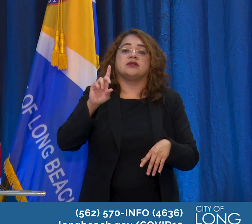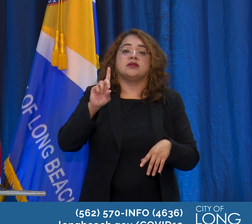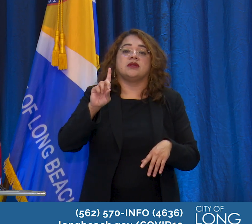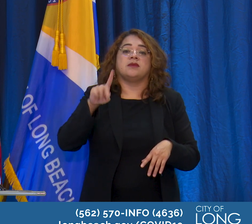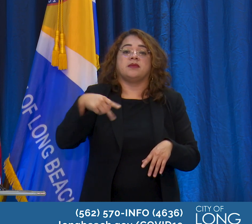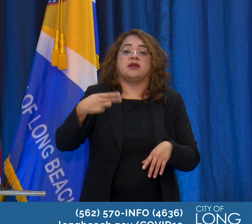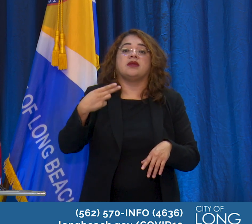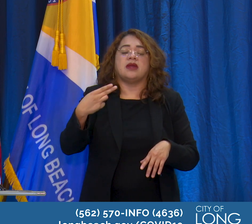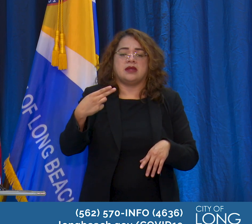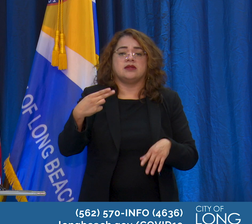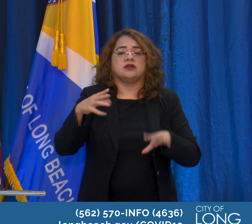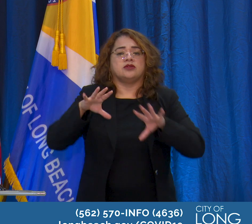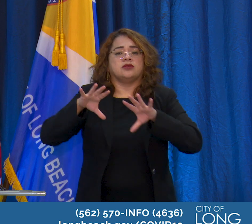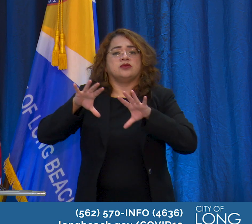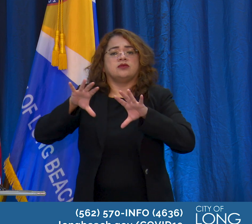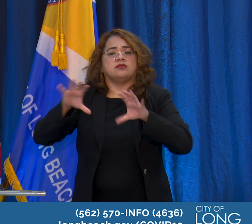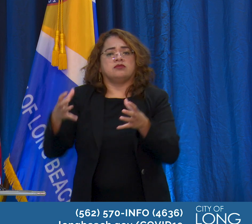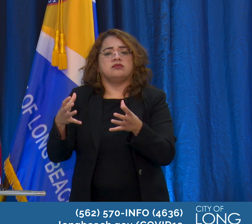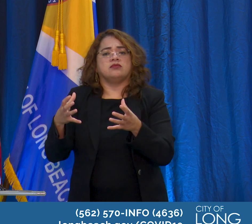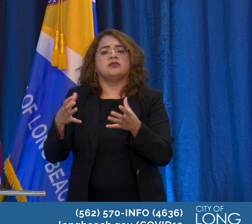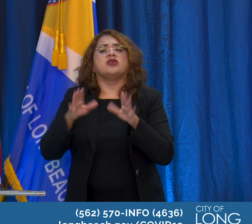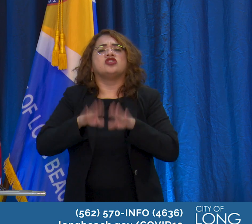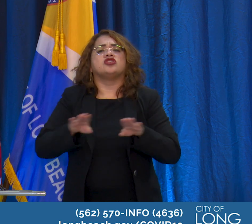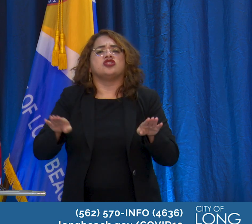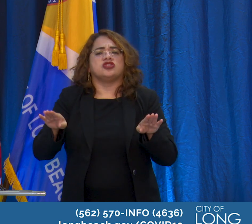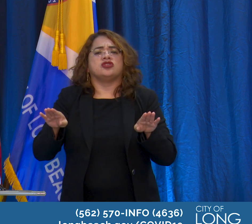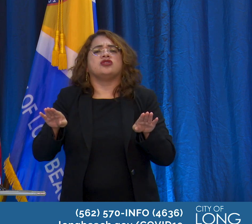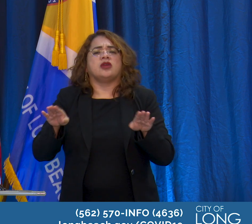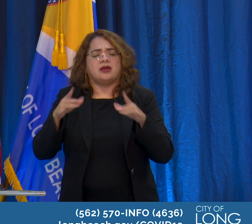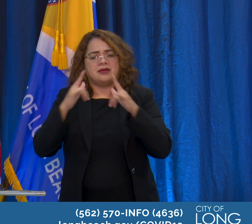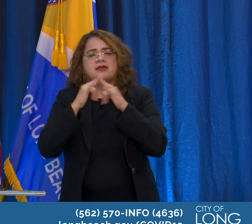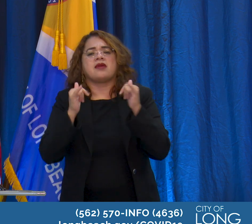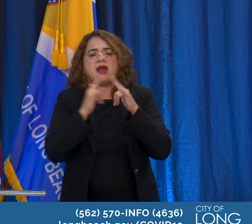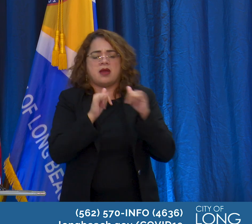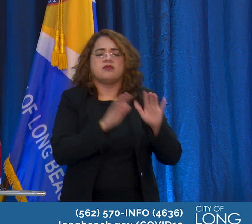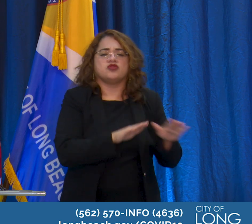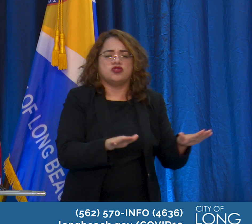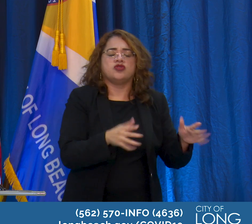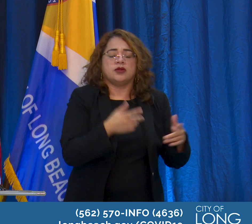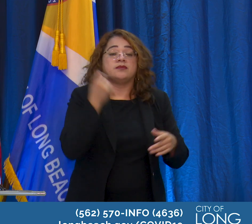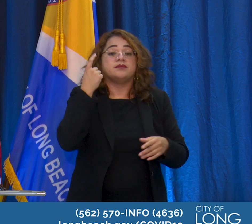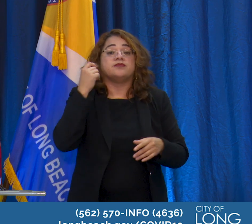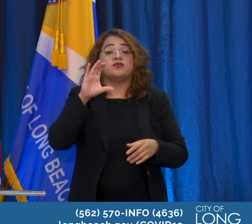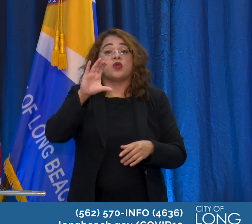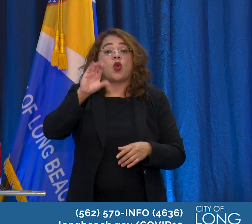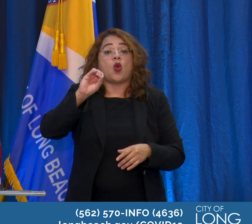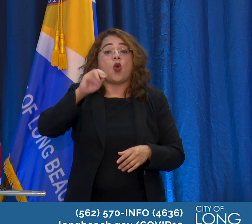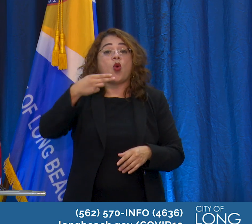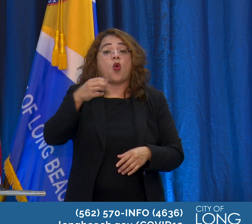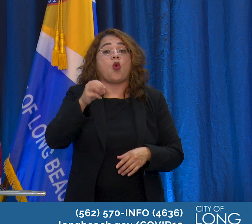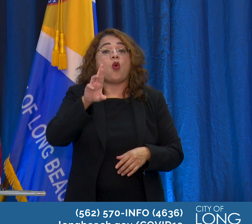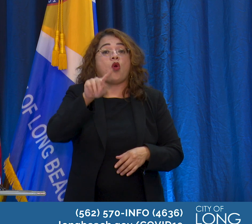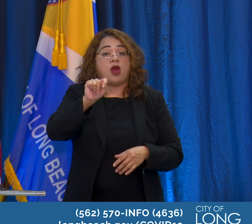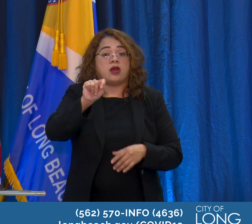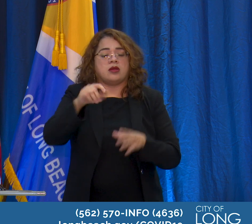A cohort is a consistent group of children or youth and supervising adults in which supervising